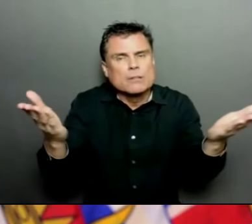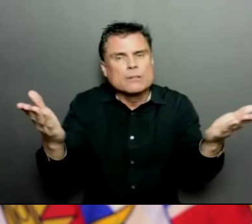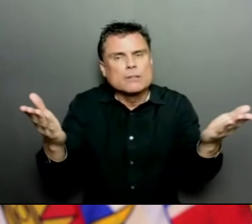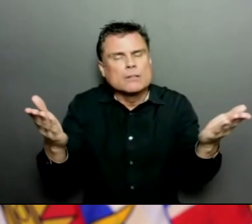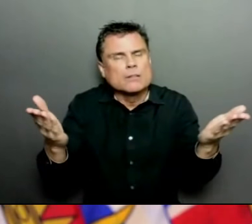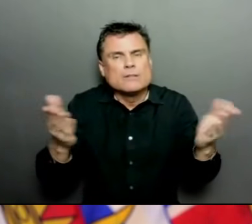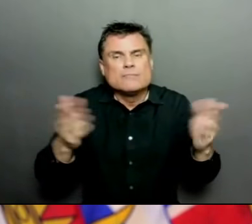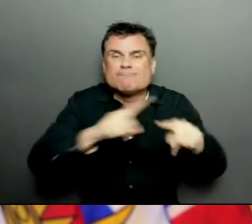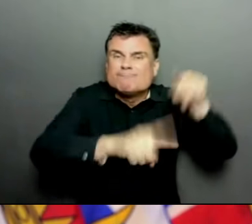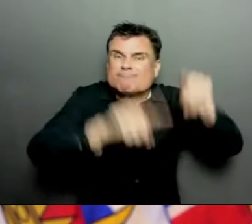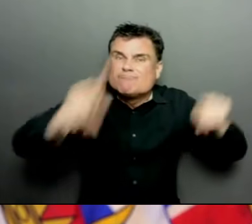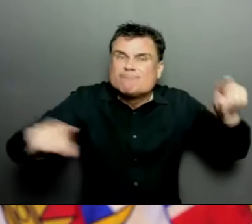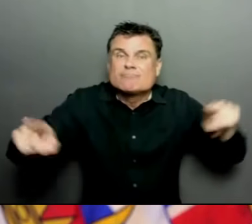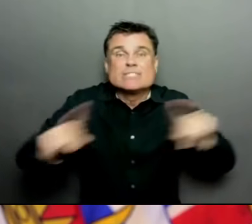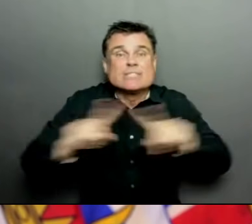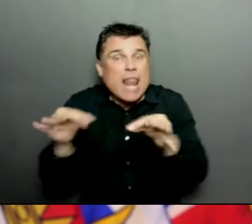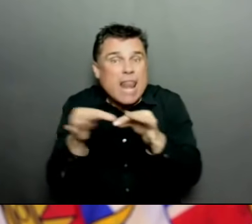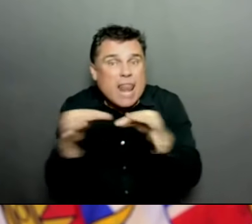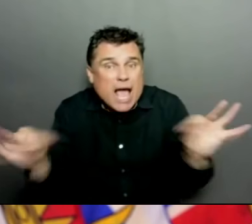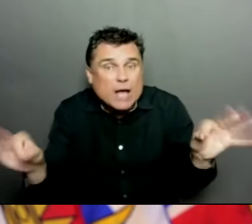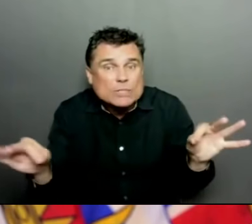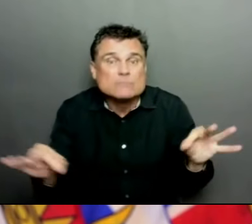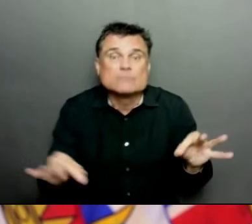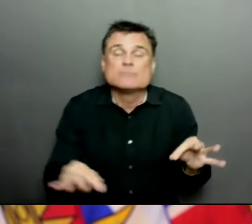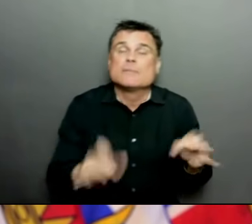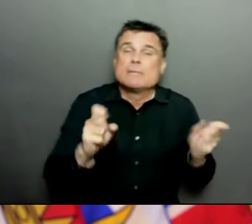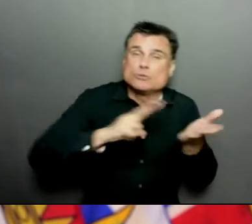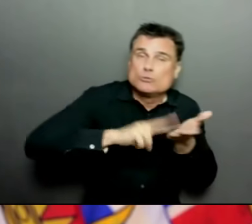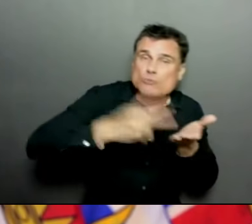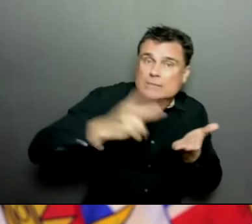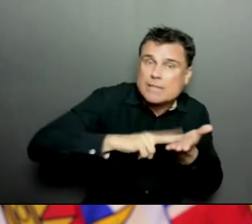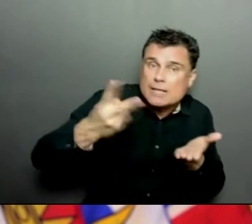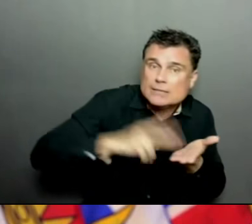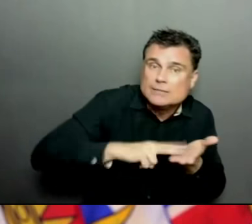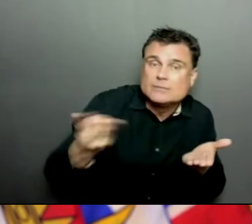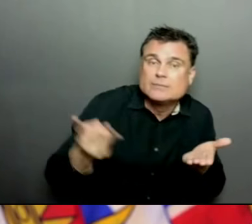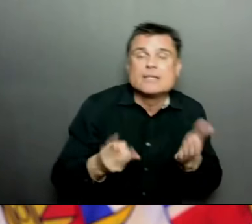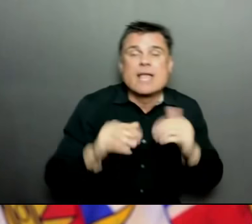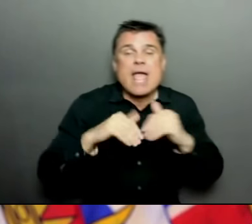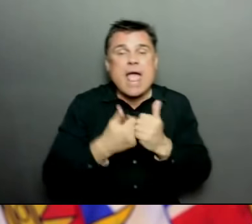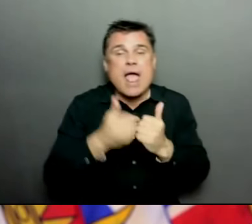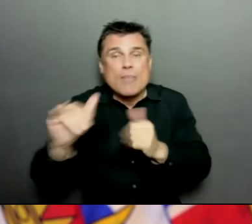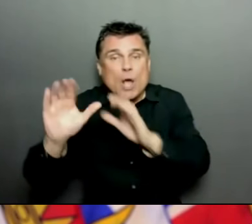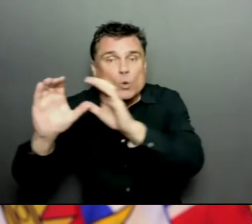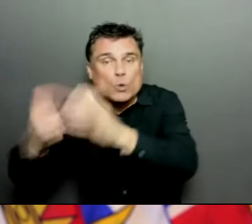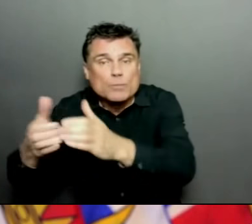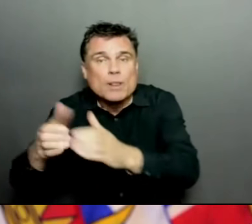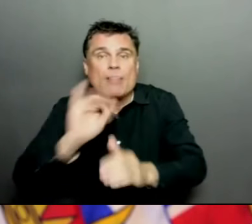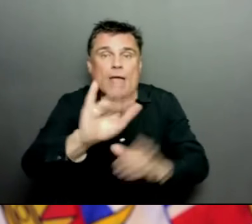recently as last week with the First Nations Leadership Council, and I was privileged to have